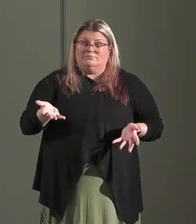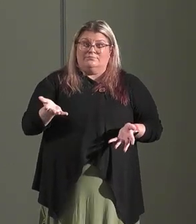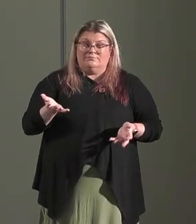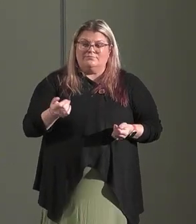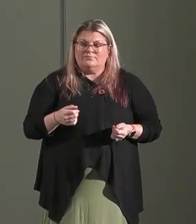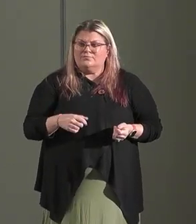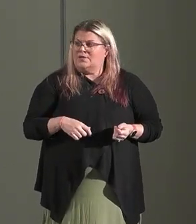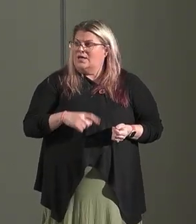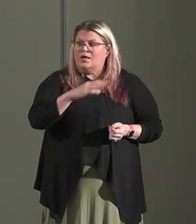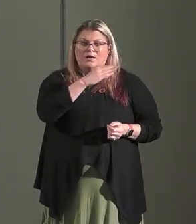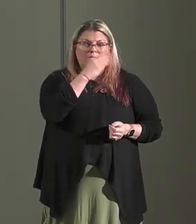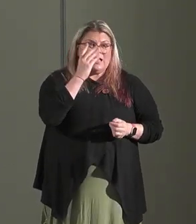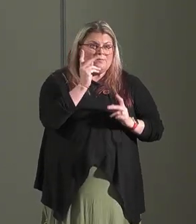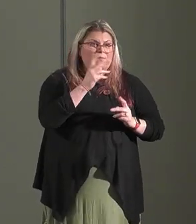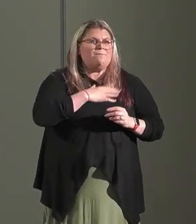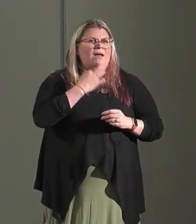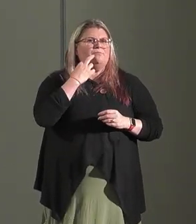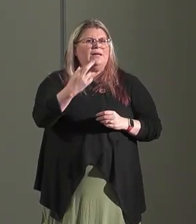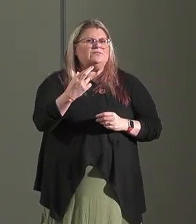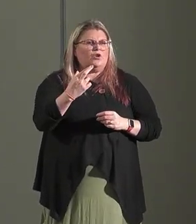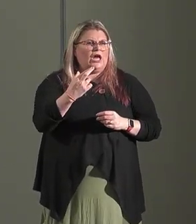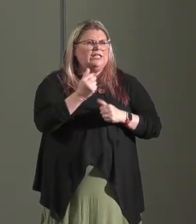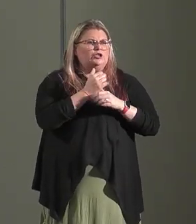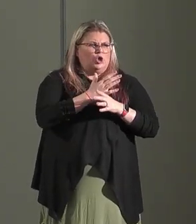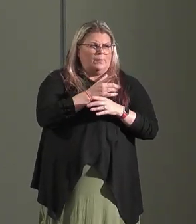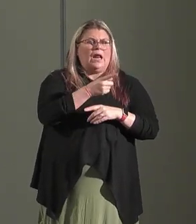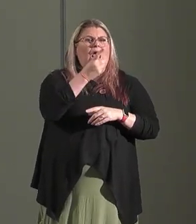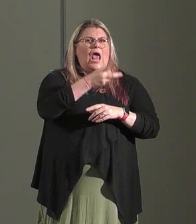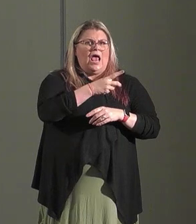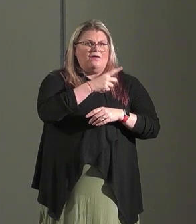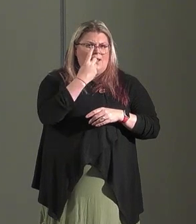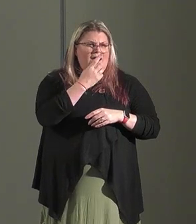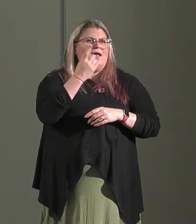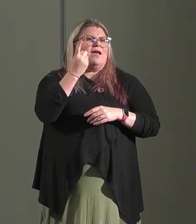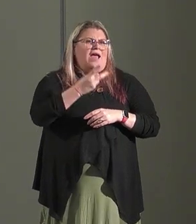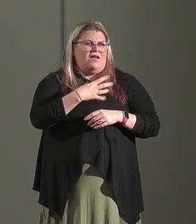black people, my best friend in Germany was half black and half white they had the Brady brunch